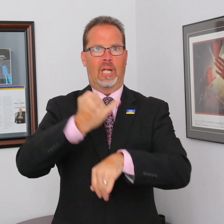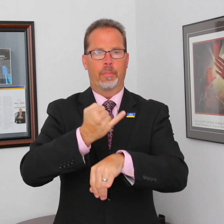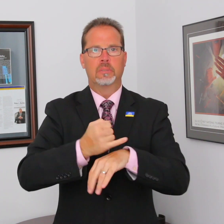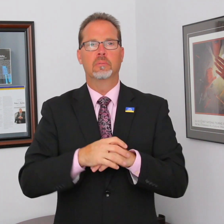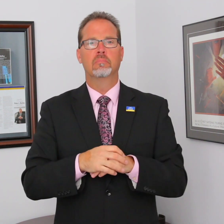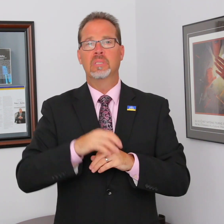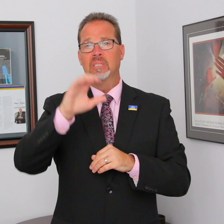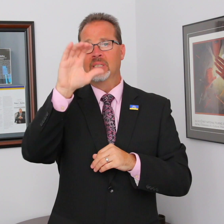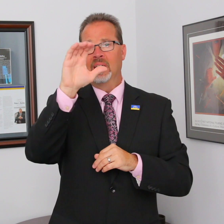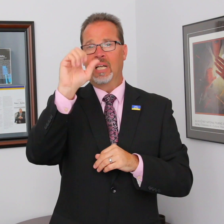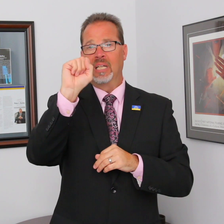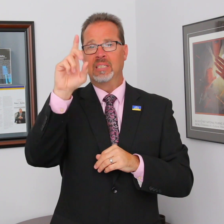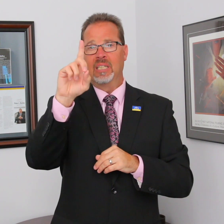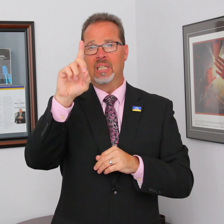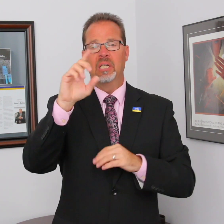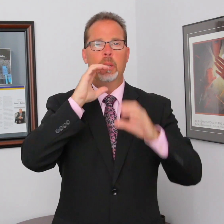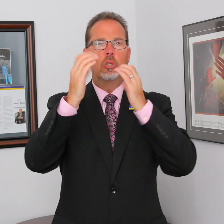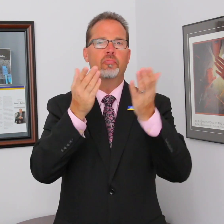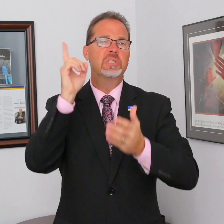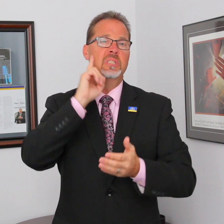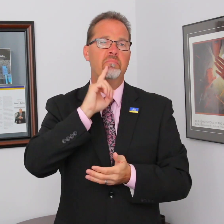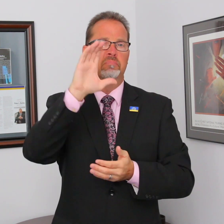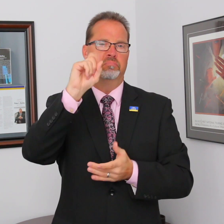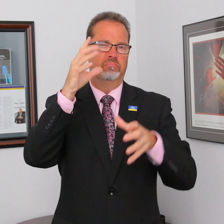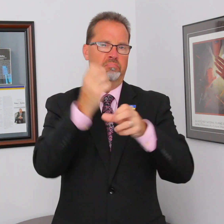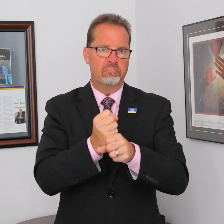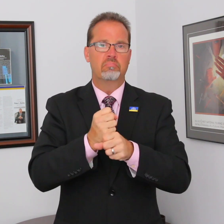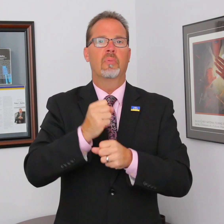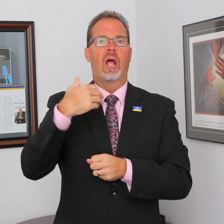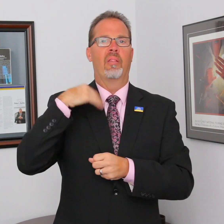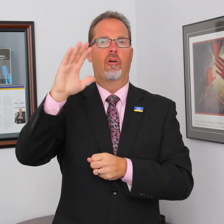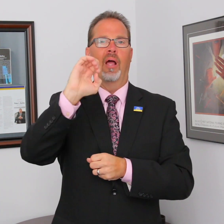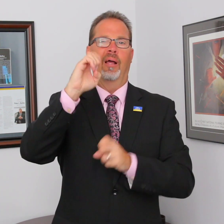On campus there are some updates as well. The first is that CSD, Communication Service